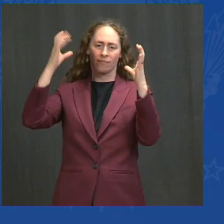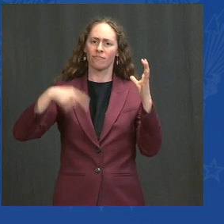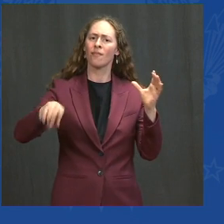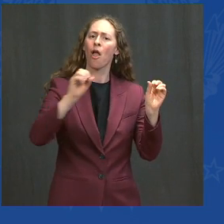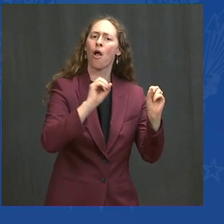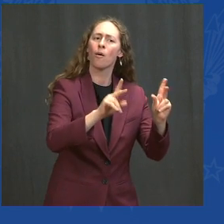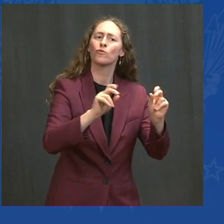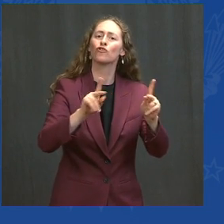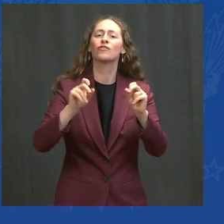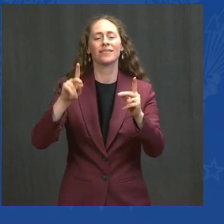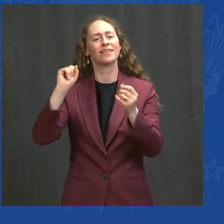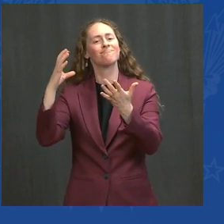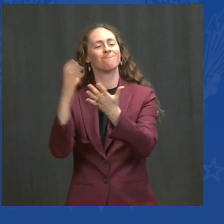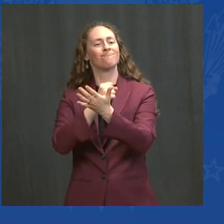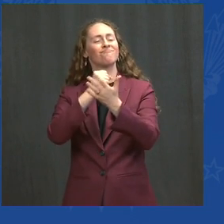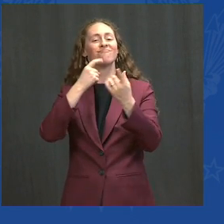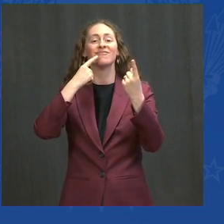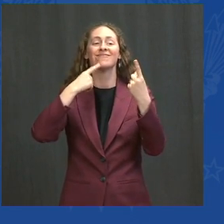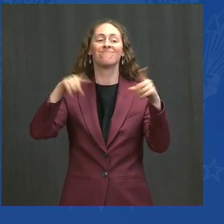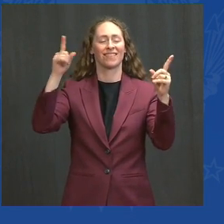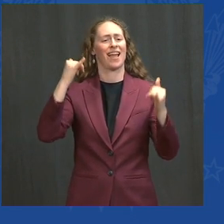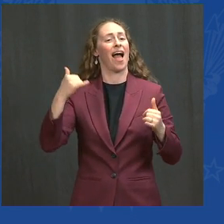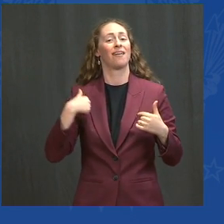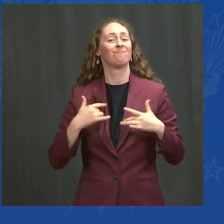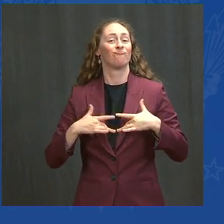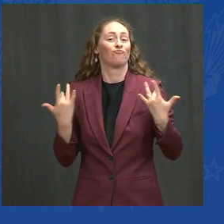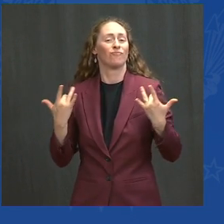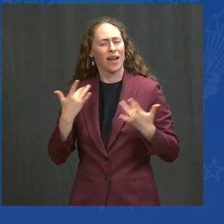And now it is my pleasure to introduce the President